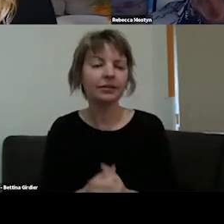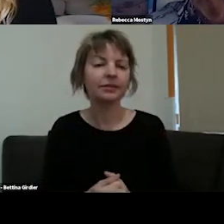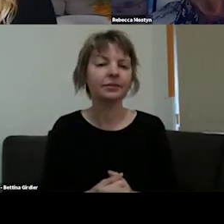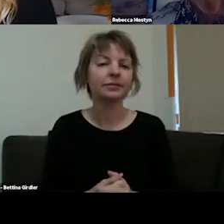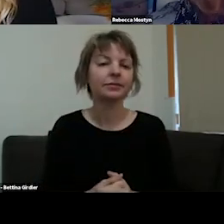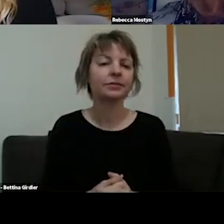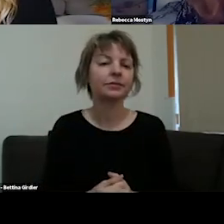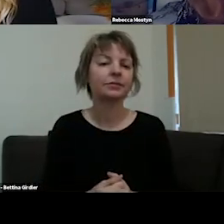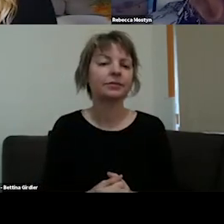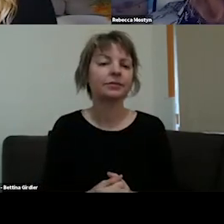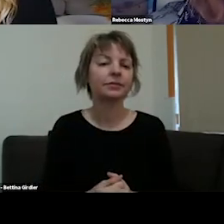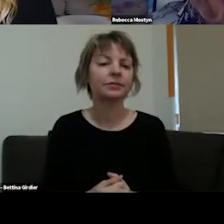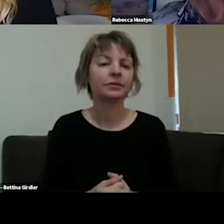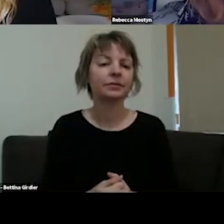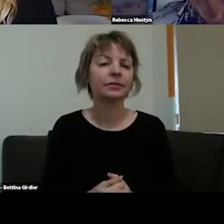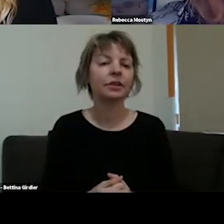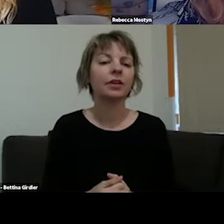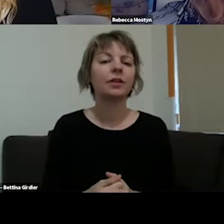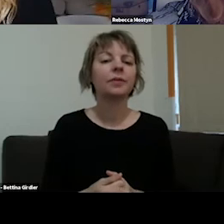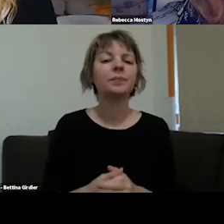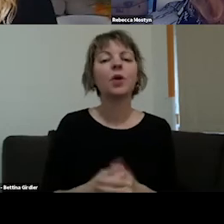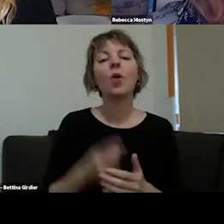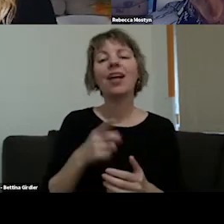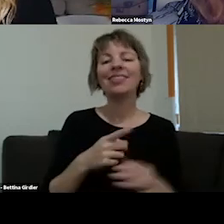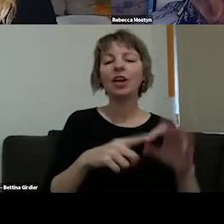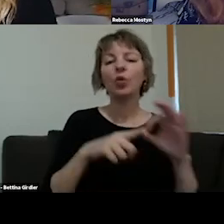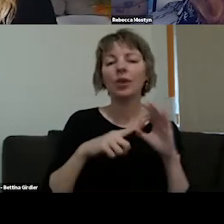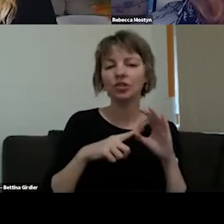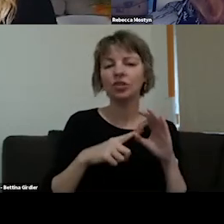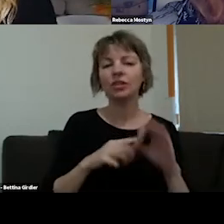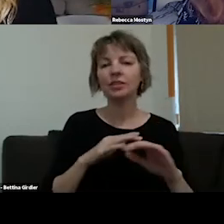to give you the rest of that question, it's about due